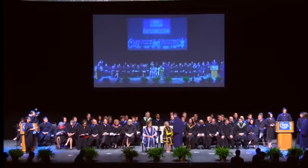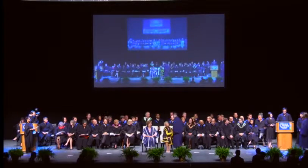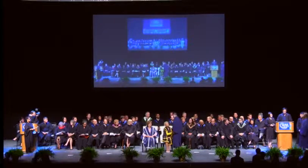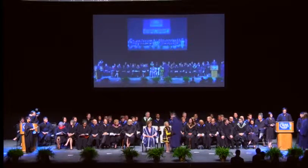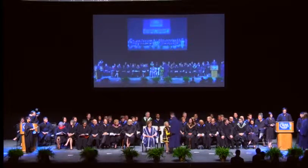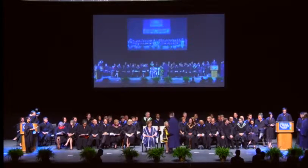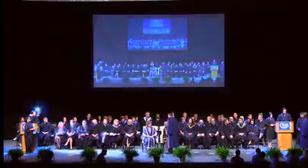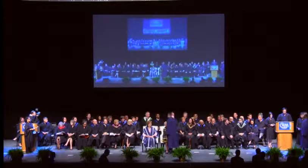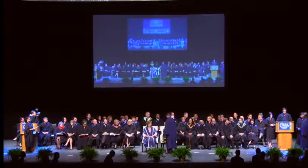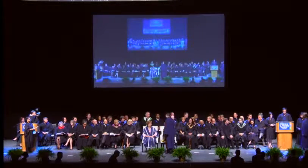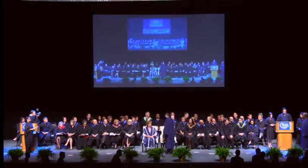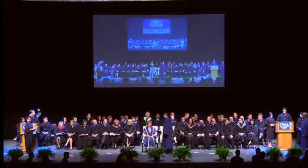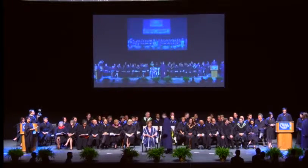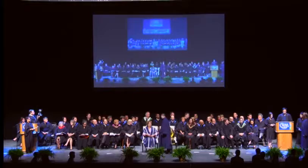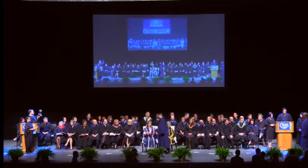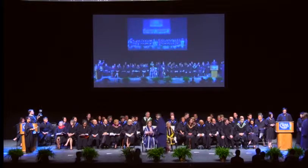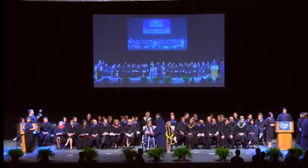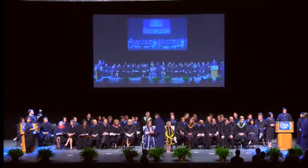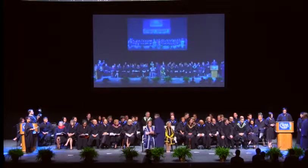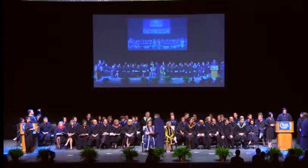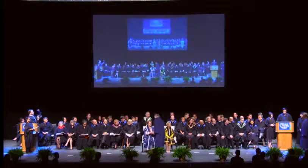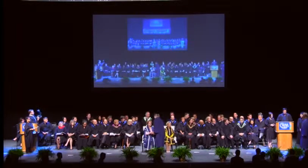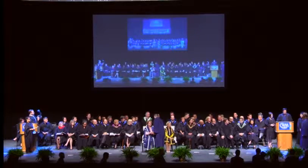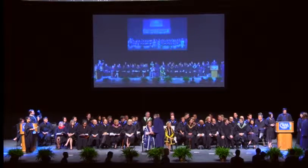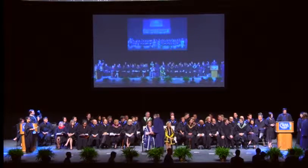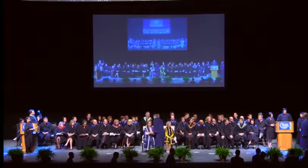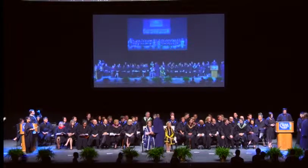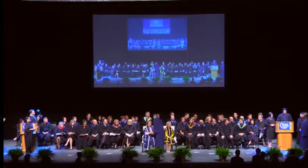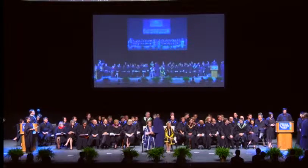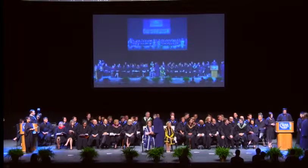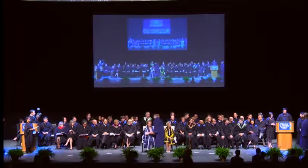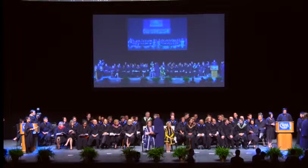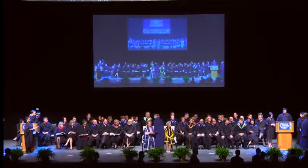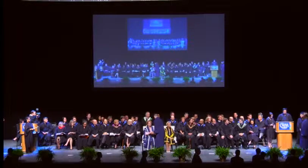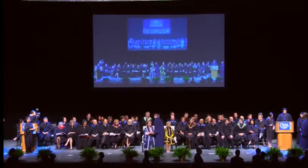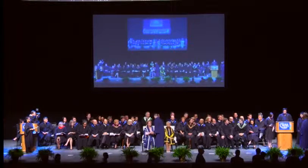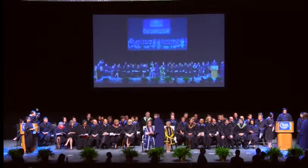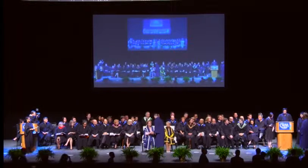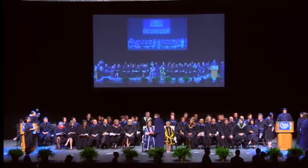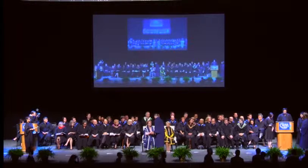TO YOU THE 2012 GRADUANDS FOR THEIR CREDENTIALS FROM THE CENTRE FOR HOSPITALITY